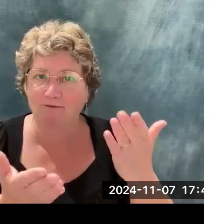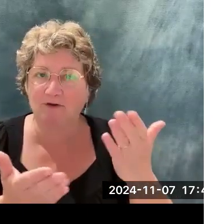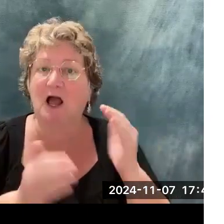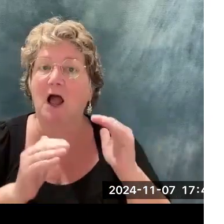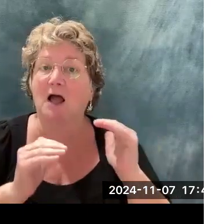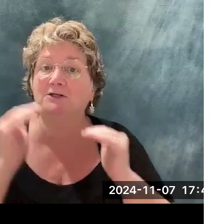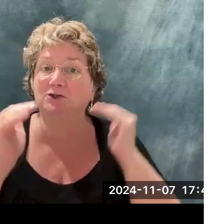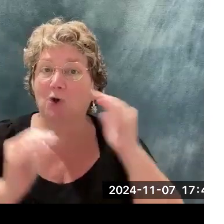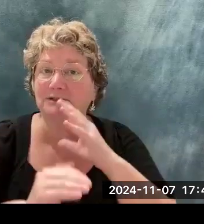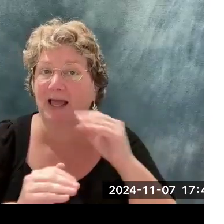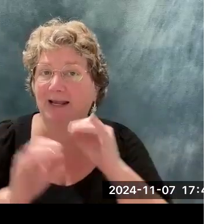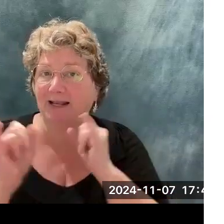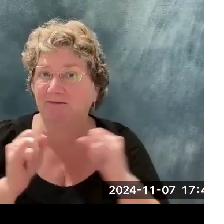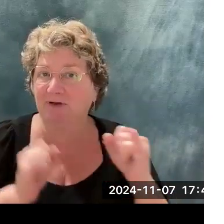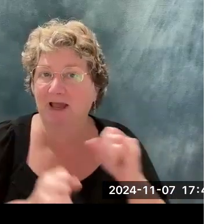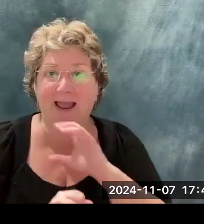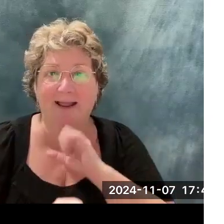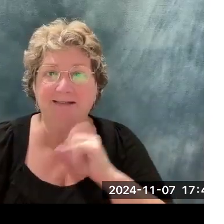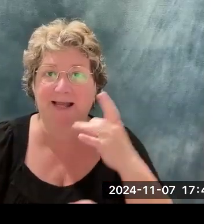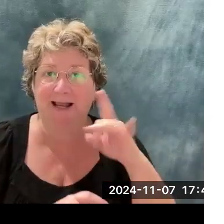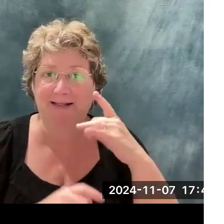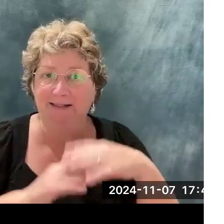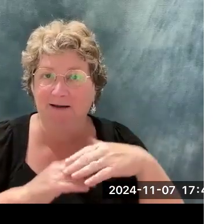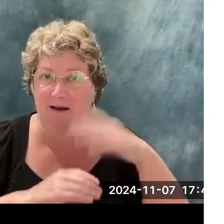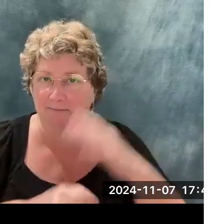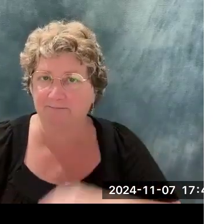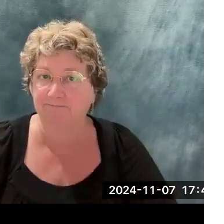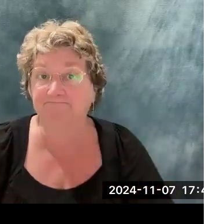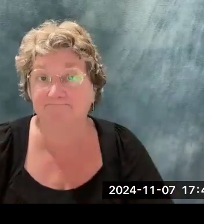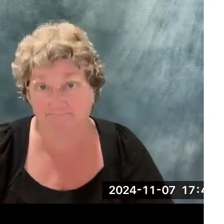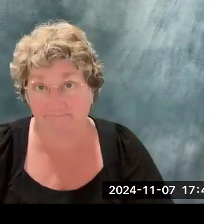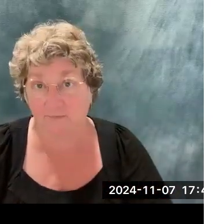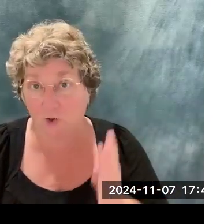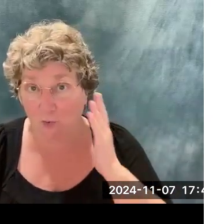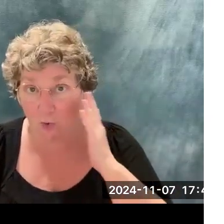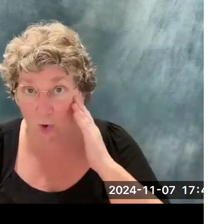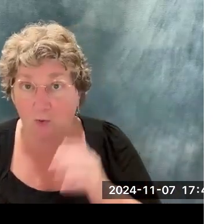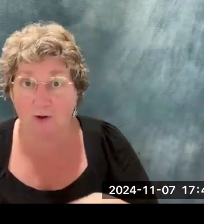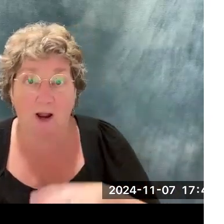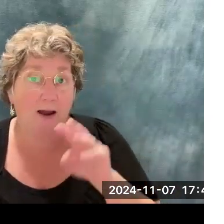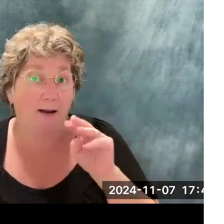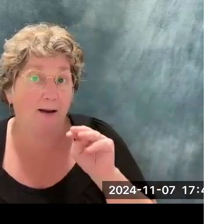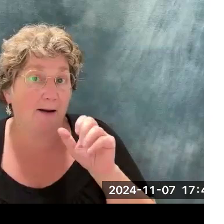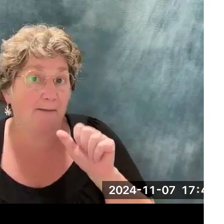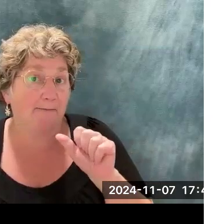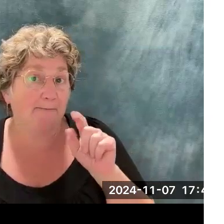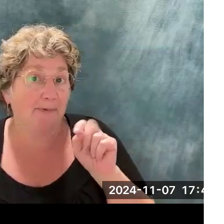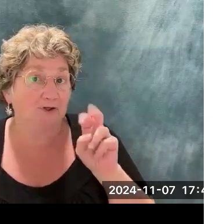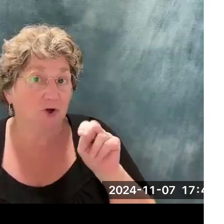We know that both maternal and paternal mental health conditions are shown to impact the well-being of children, right?